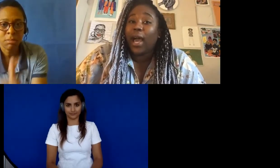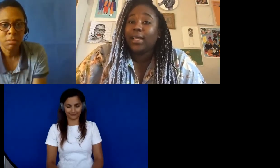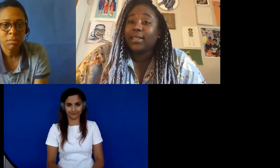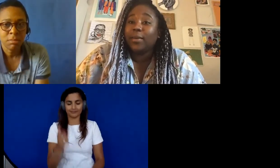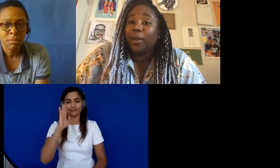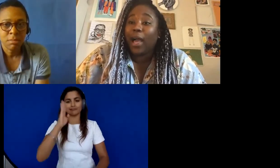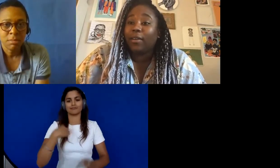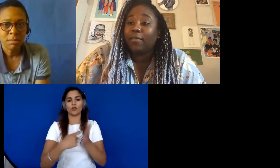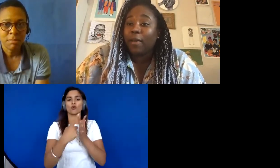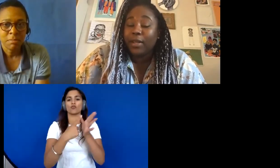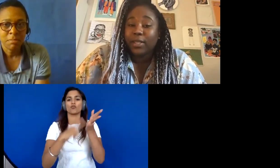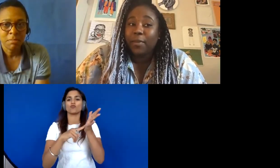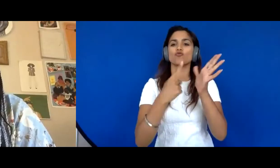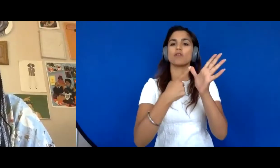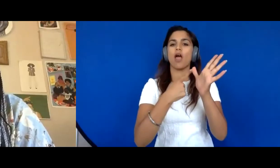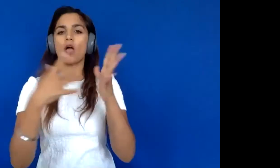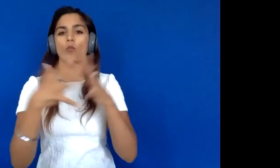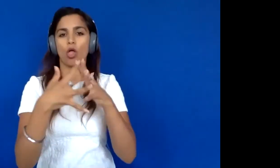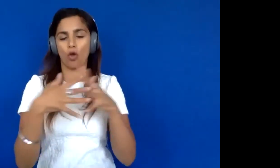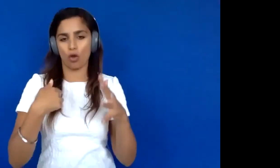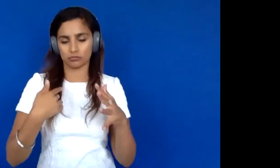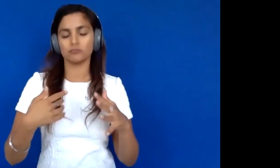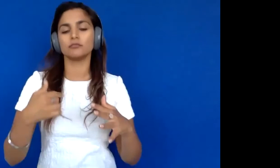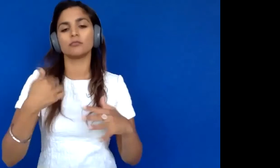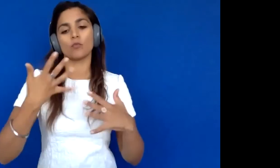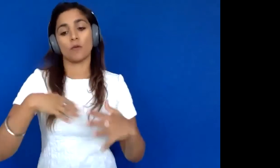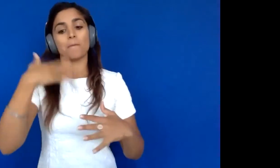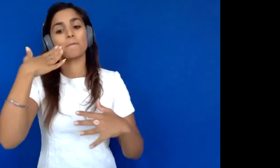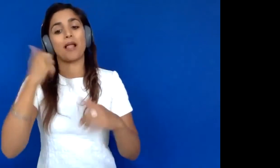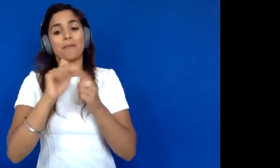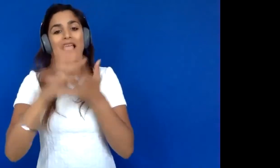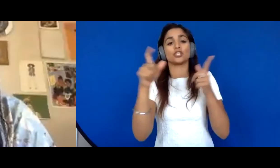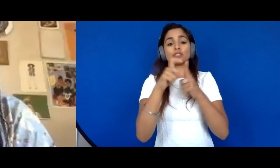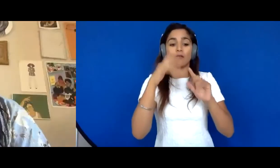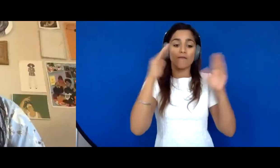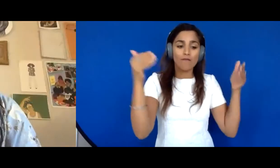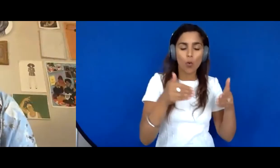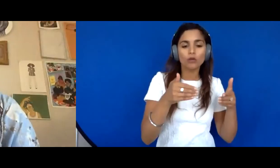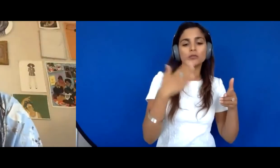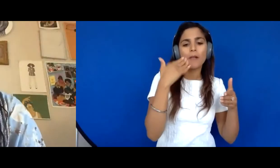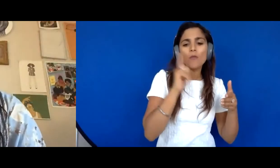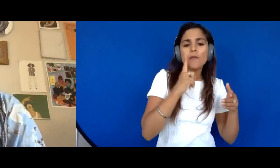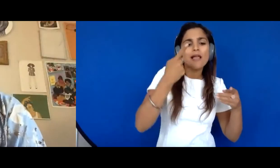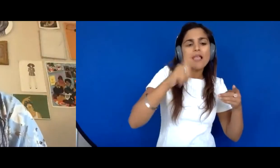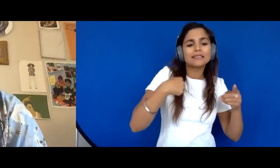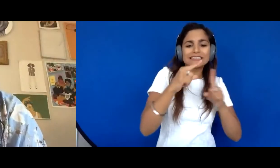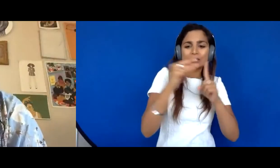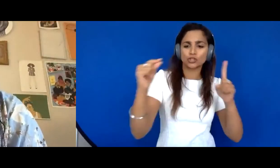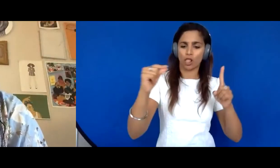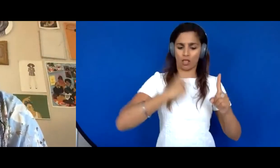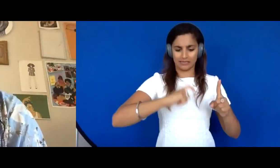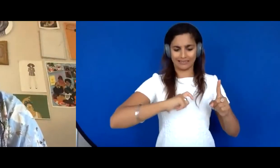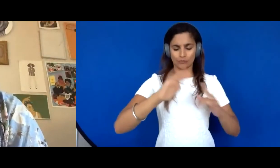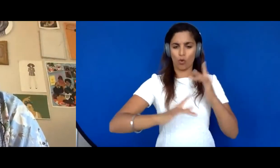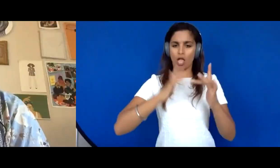black feminism and digital identity online so I also edited an anthology